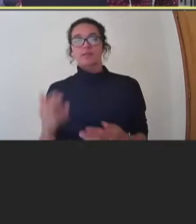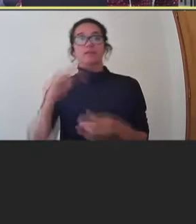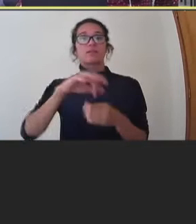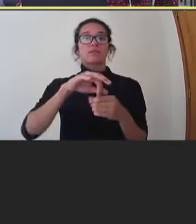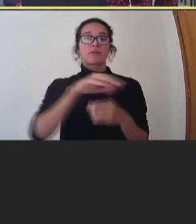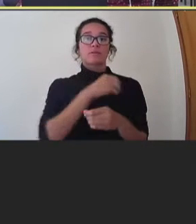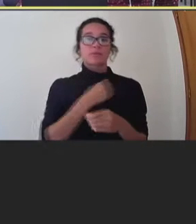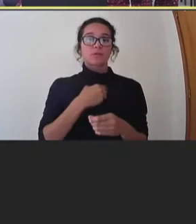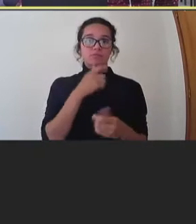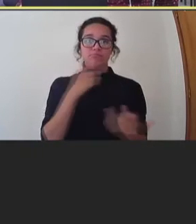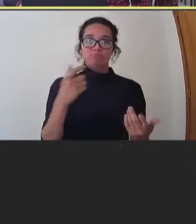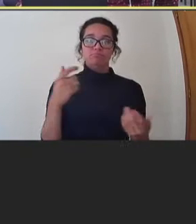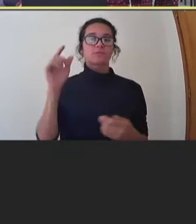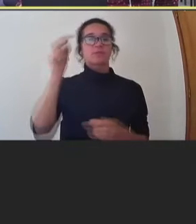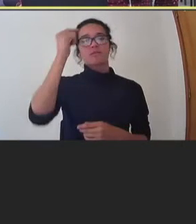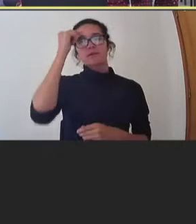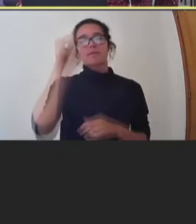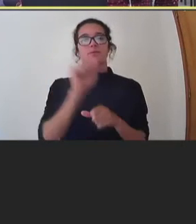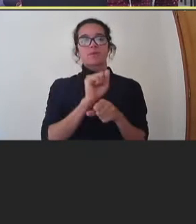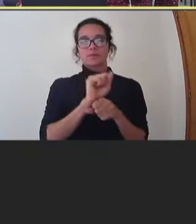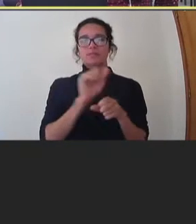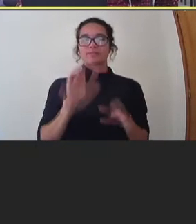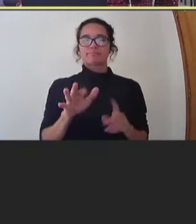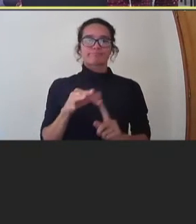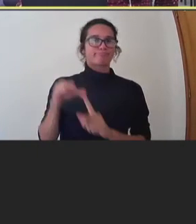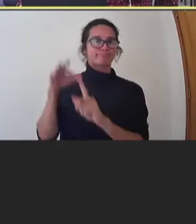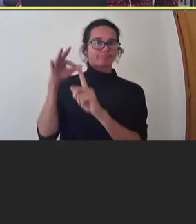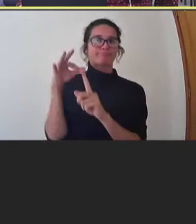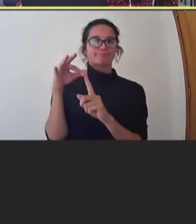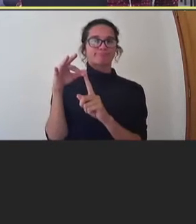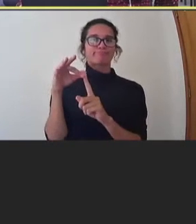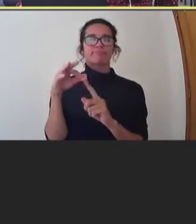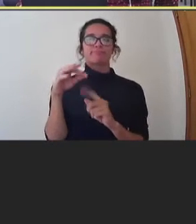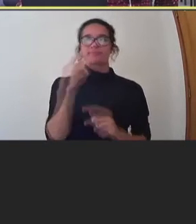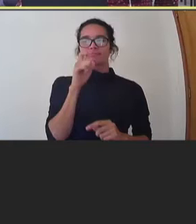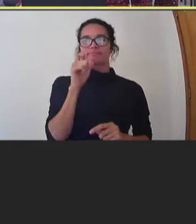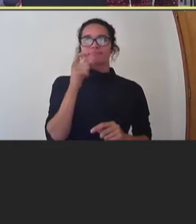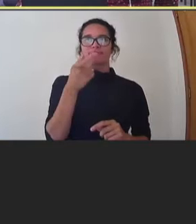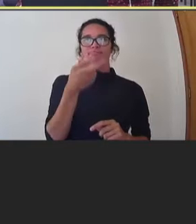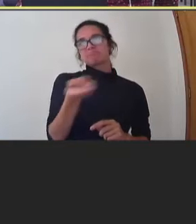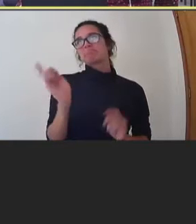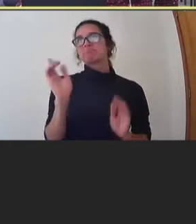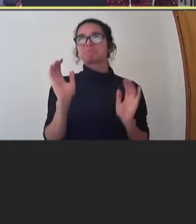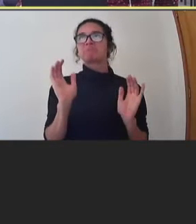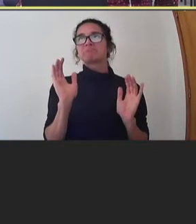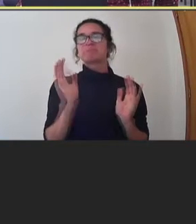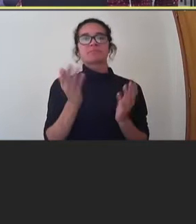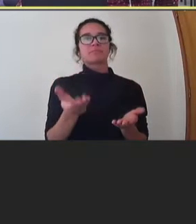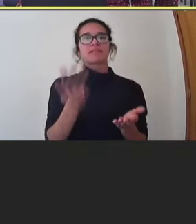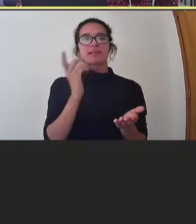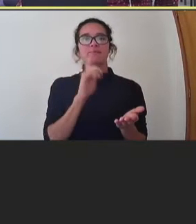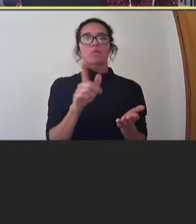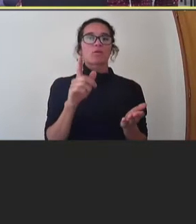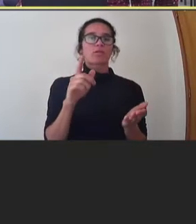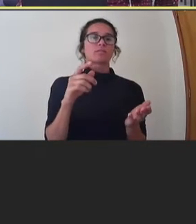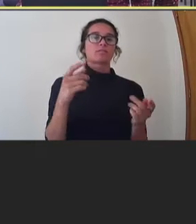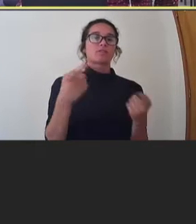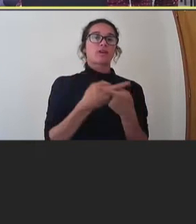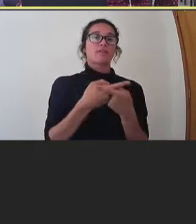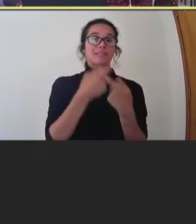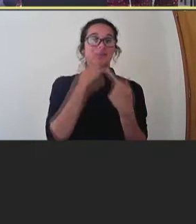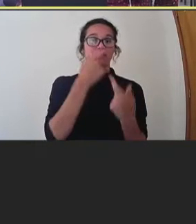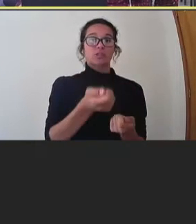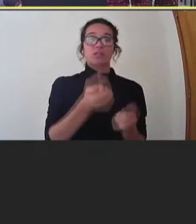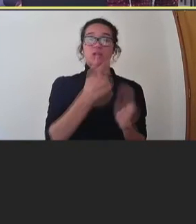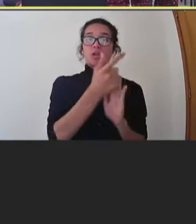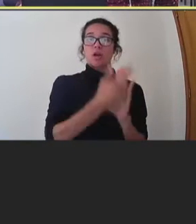employees who -- and are therefore subject to conflict-of-interest laws and regulations,